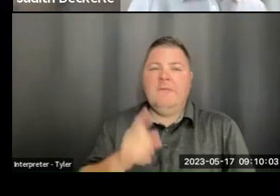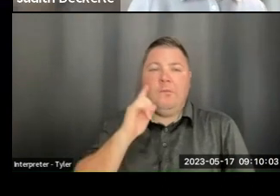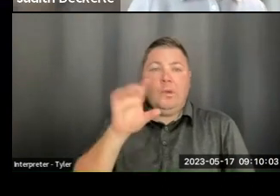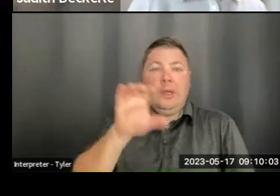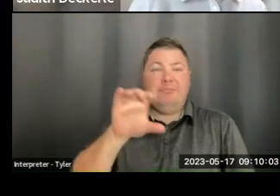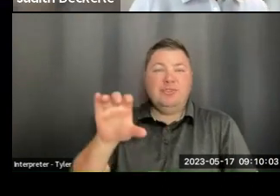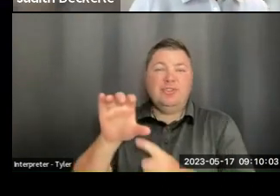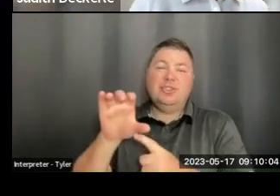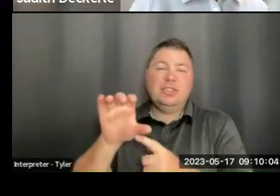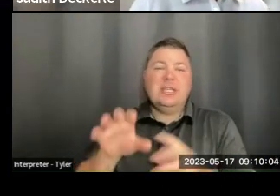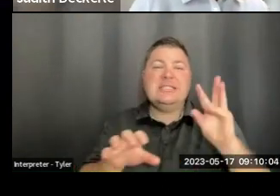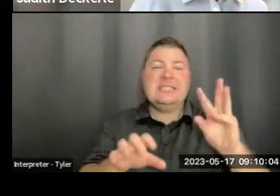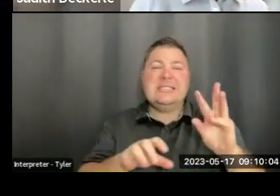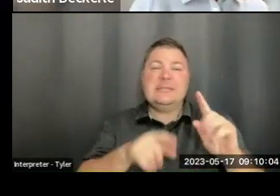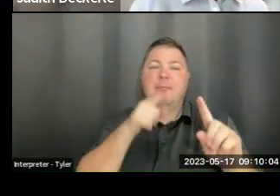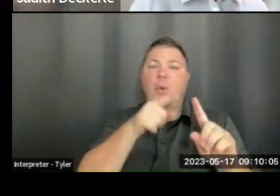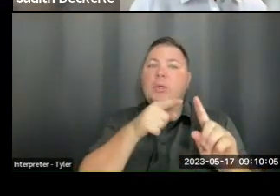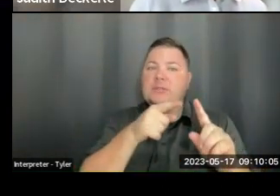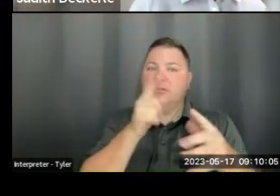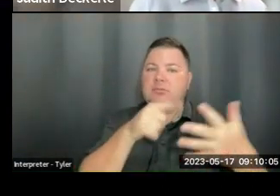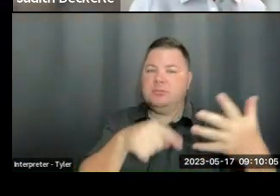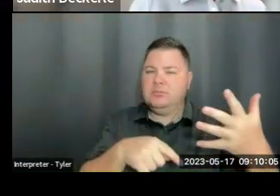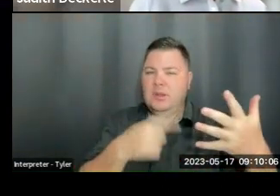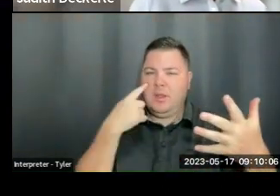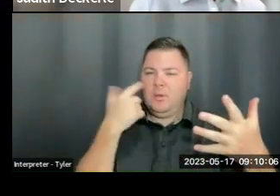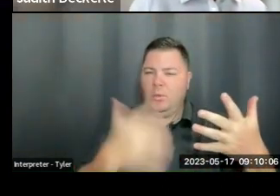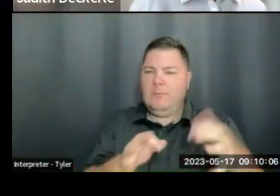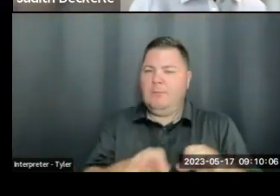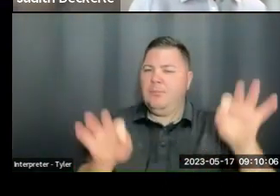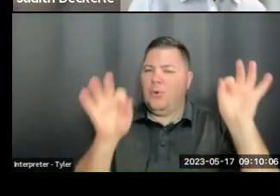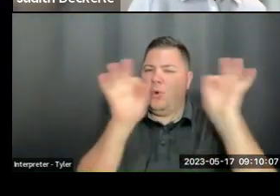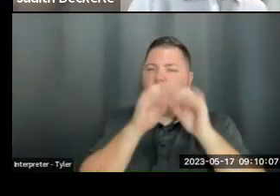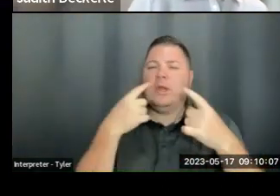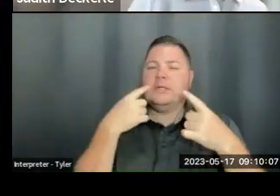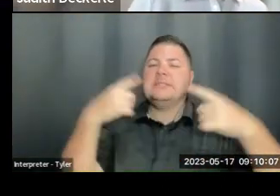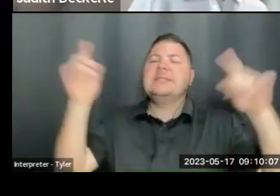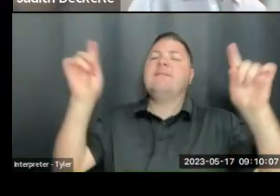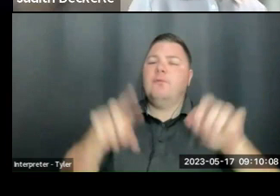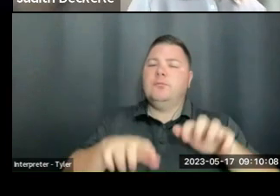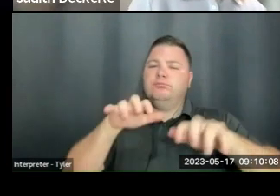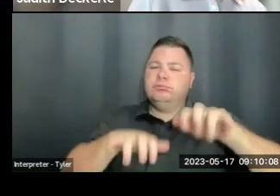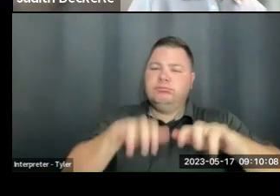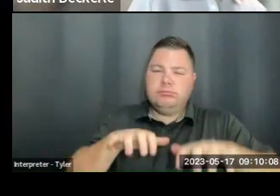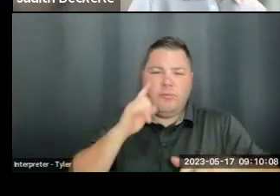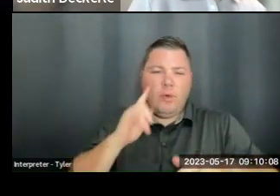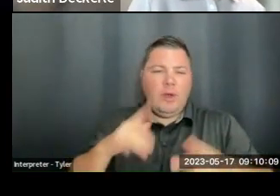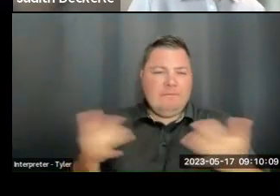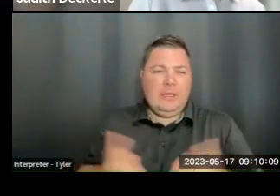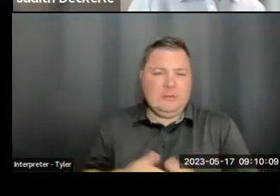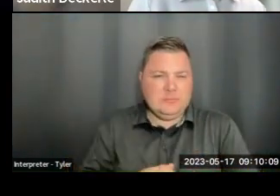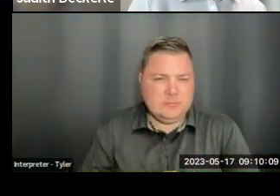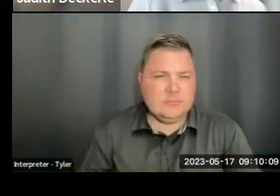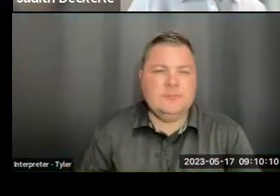Just a tidbit. Six points we find are very important